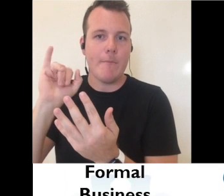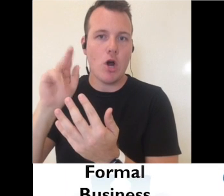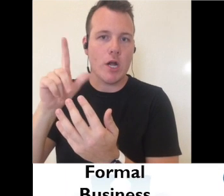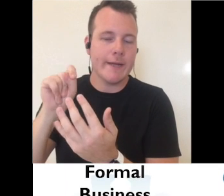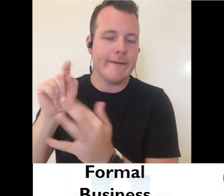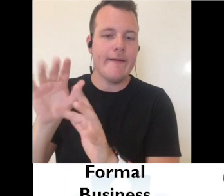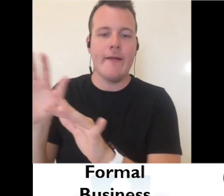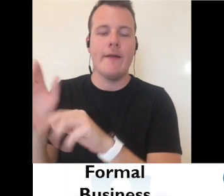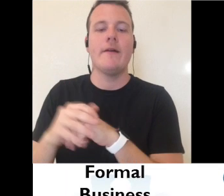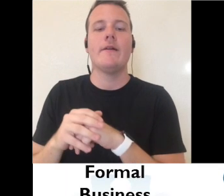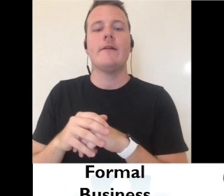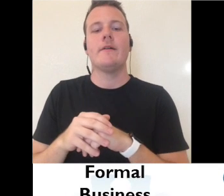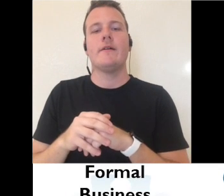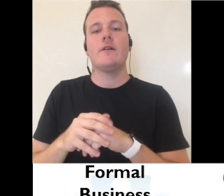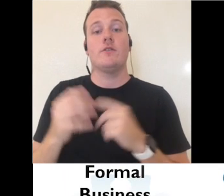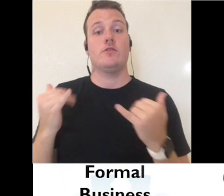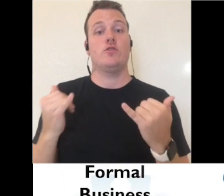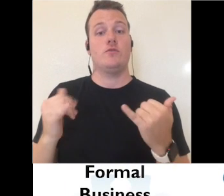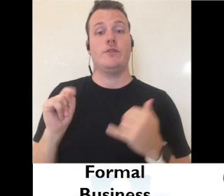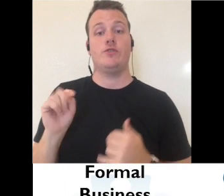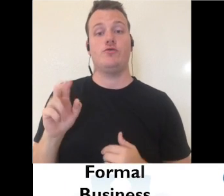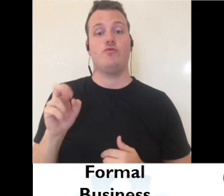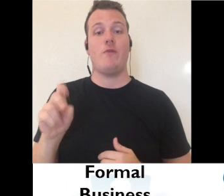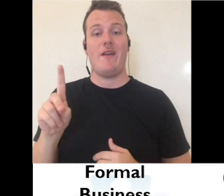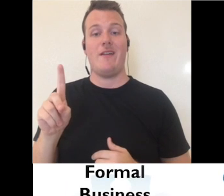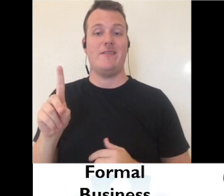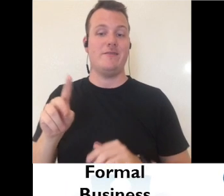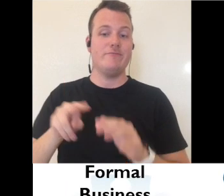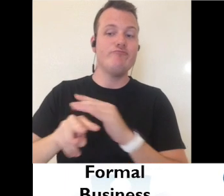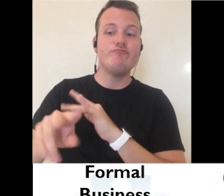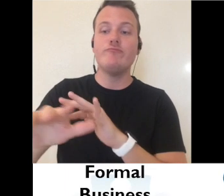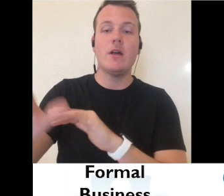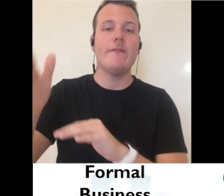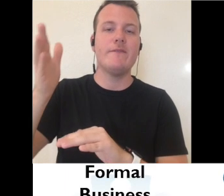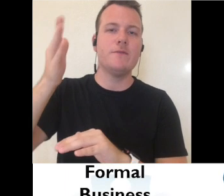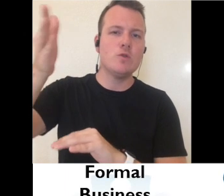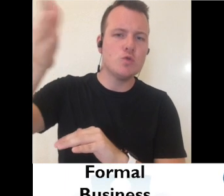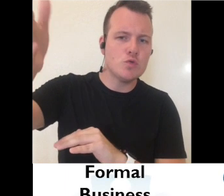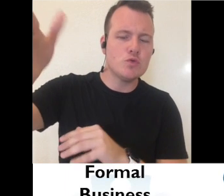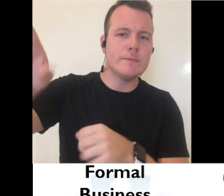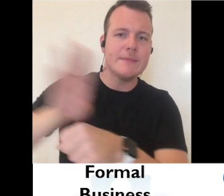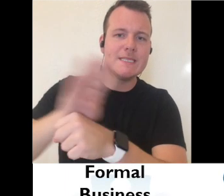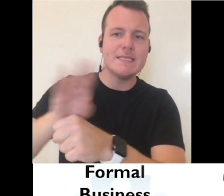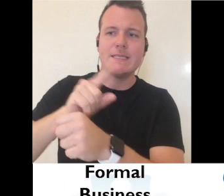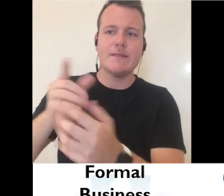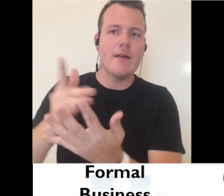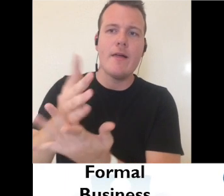If you're an existing clinic, you- you'll want to talk about the history of the